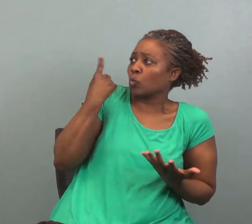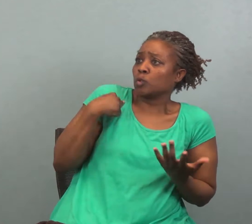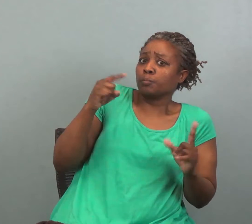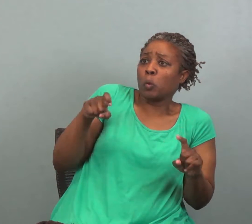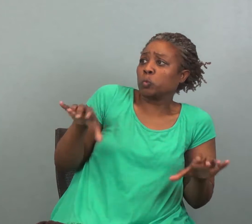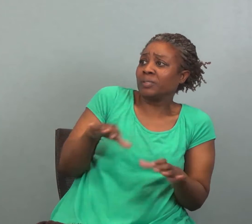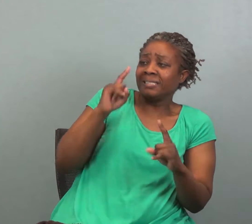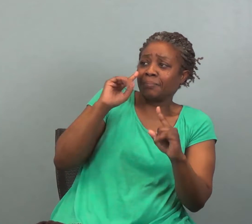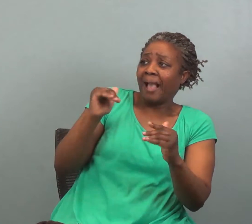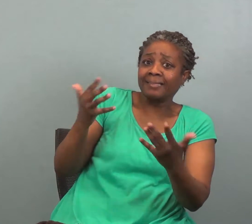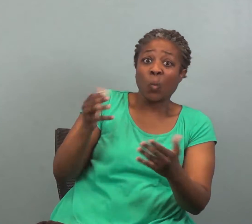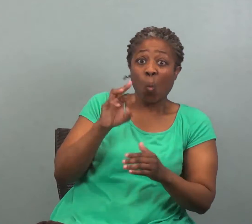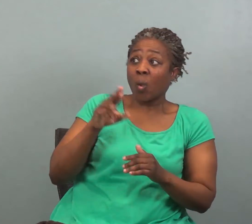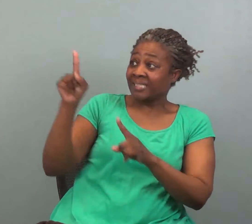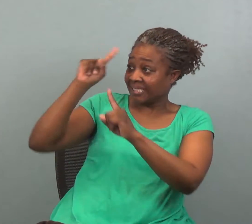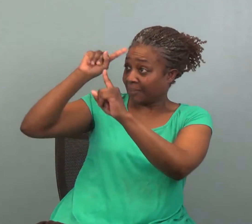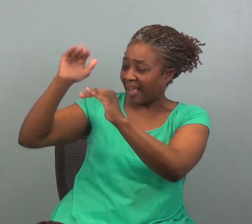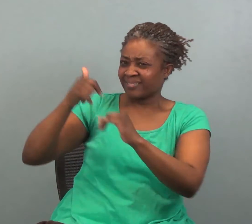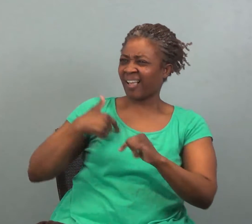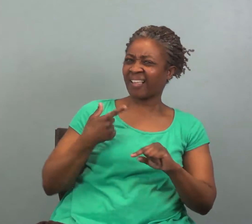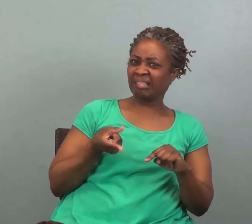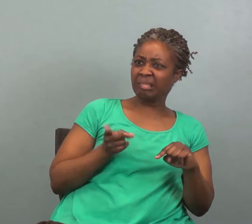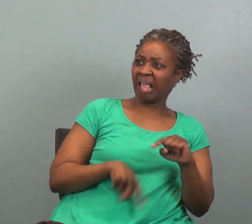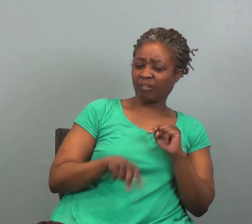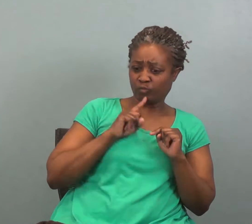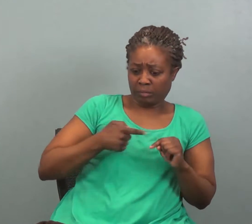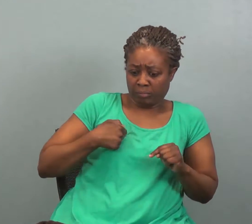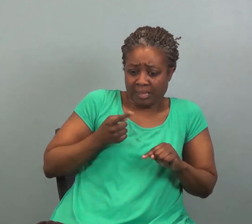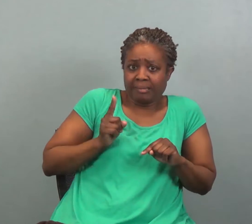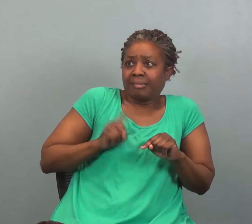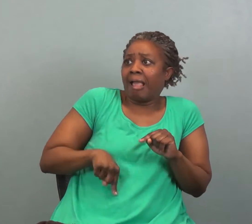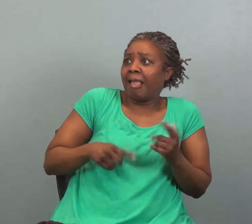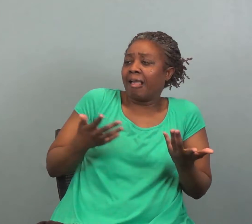for not meeting expectations. Alternatively, they may be unable to actually meet the expectations.